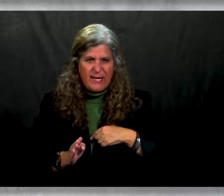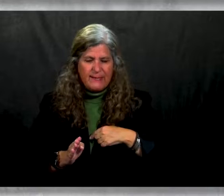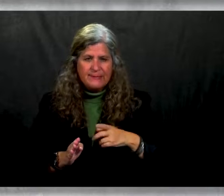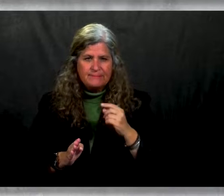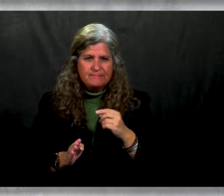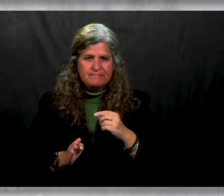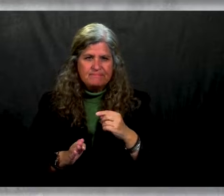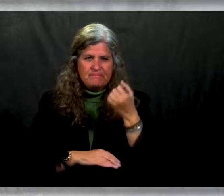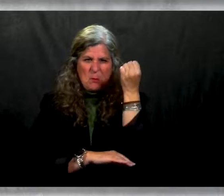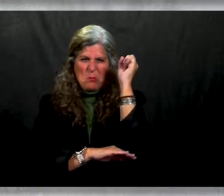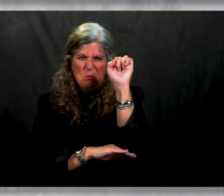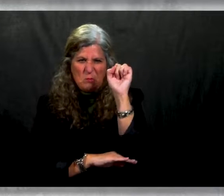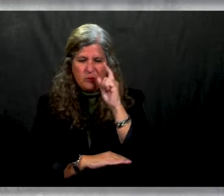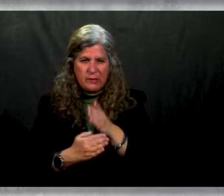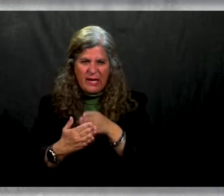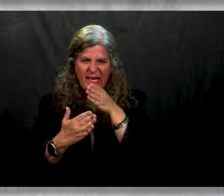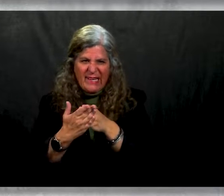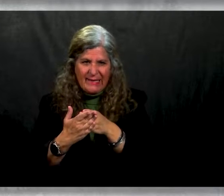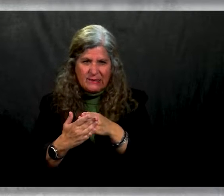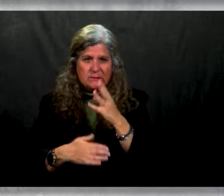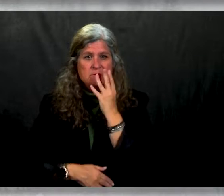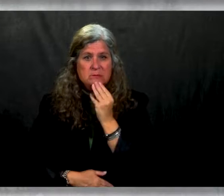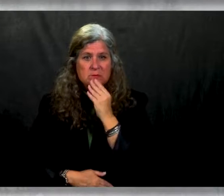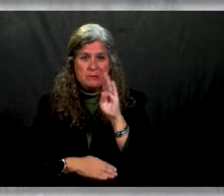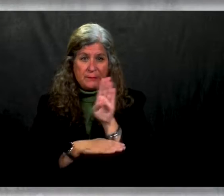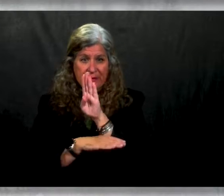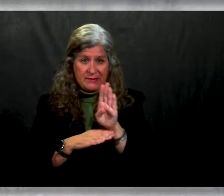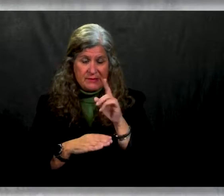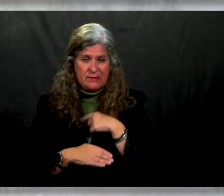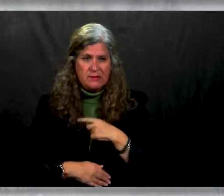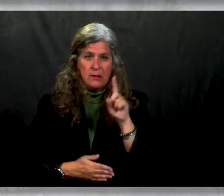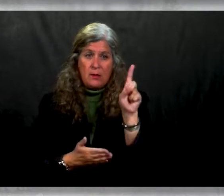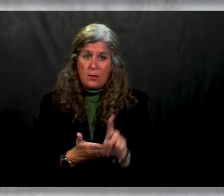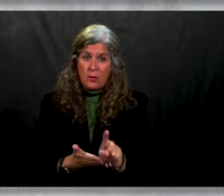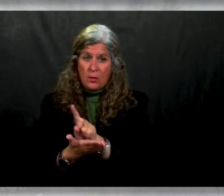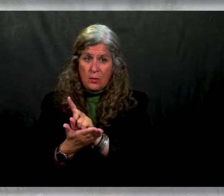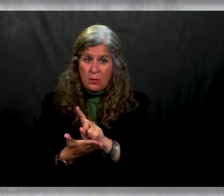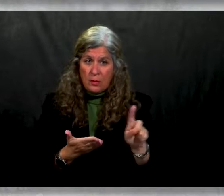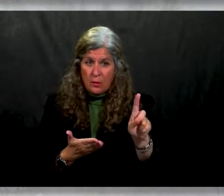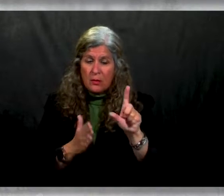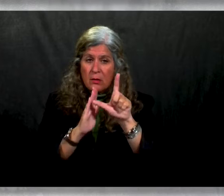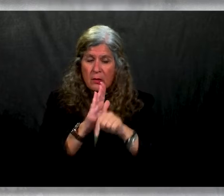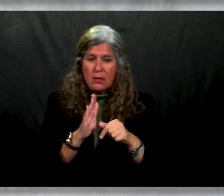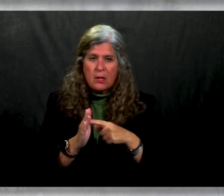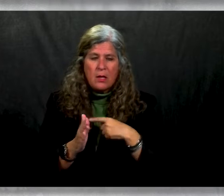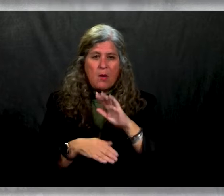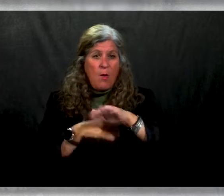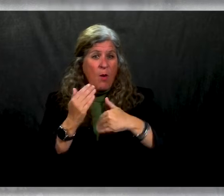And then a week later there was a law passed that removed Jews from employment in a lot